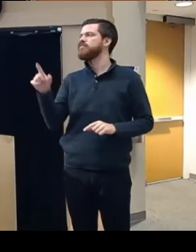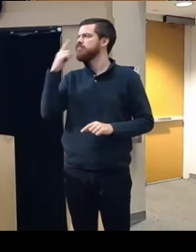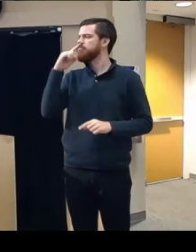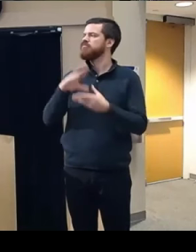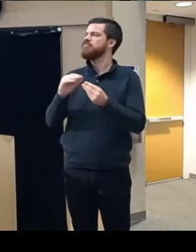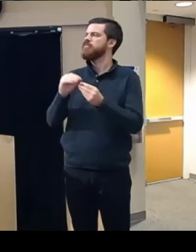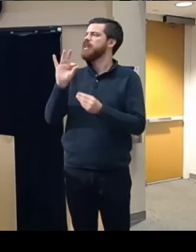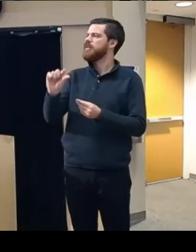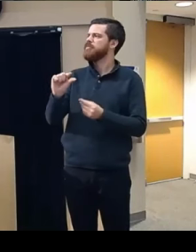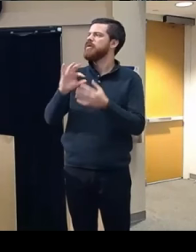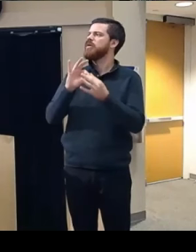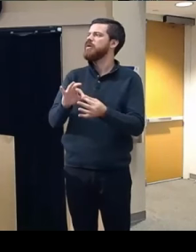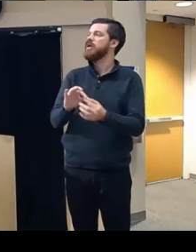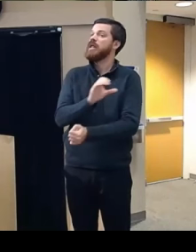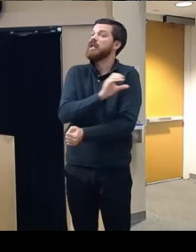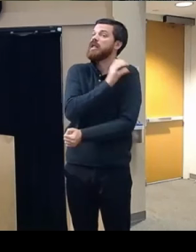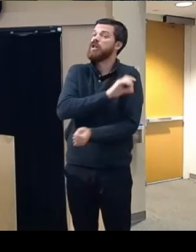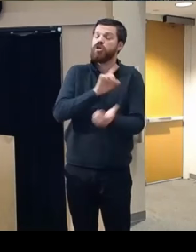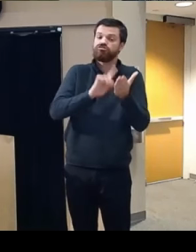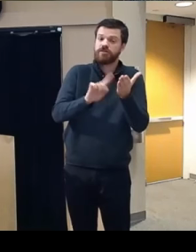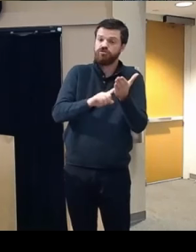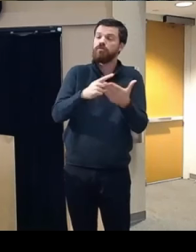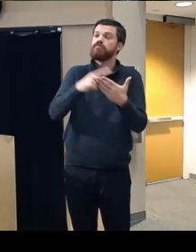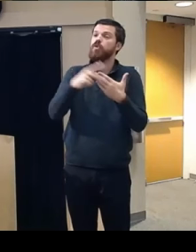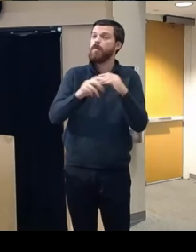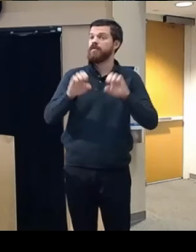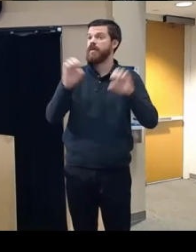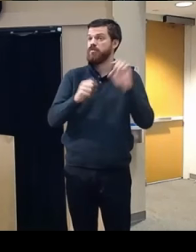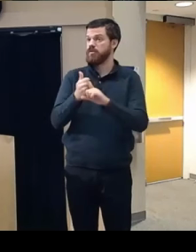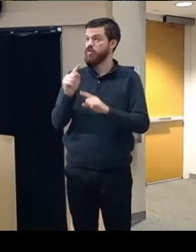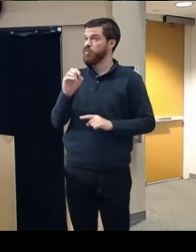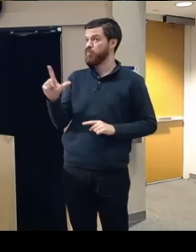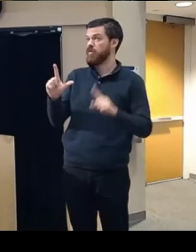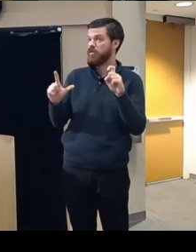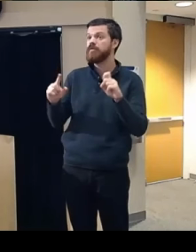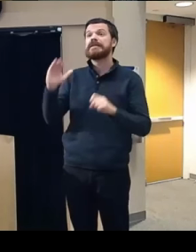this might be a tool for clinical research and program evaluation it seems like the potential